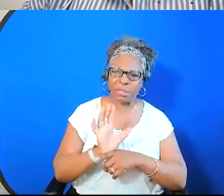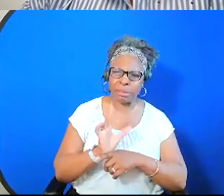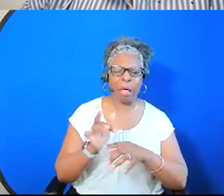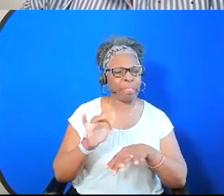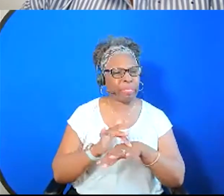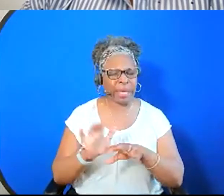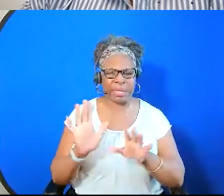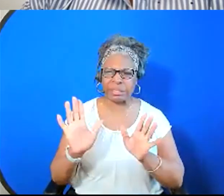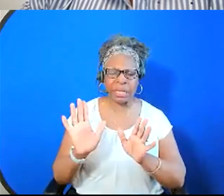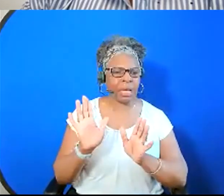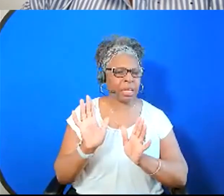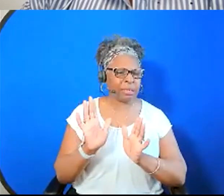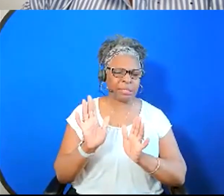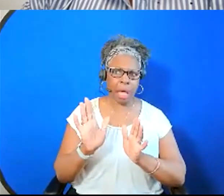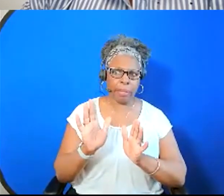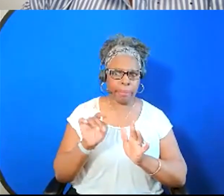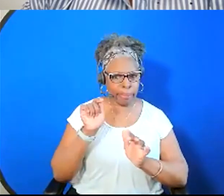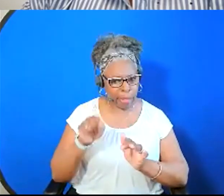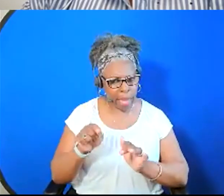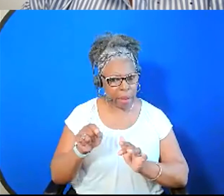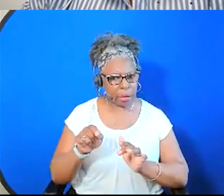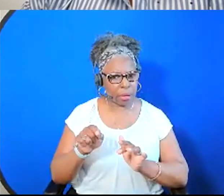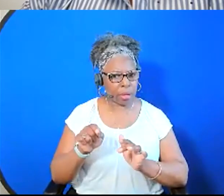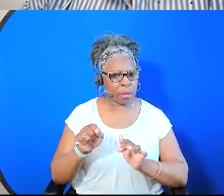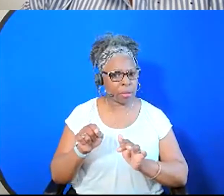moment of like shared knowledge at that point. And at the end, and this is a really simple way